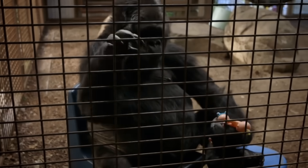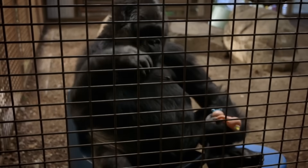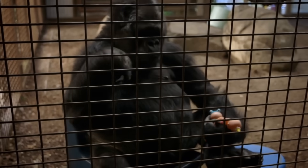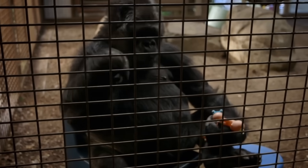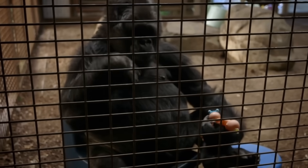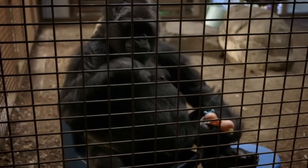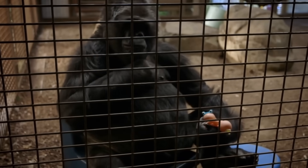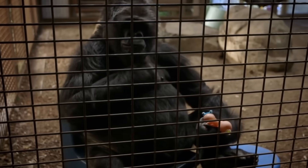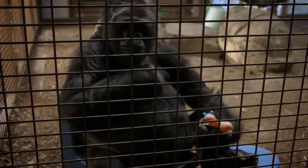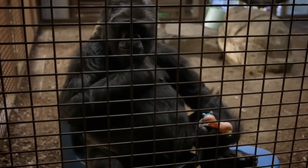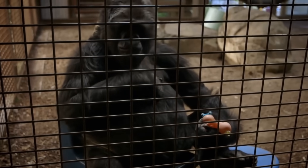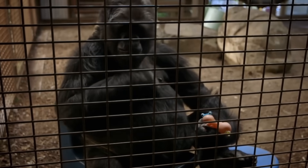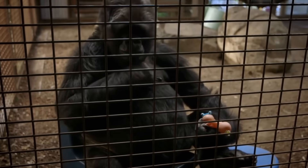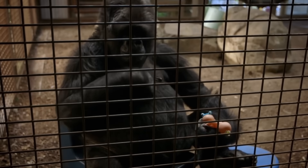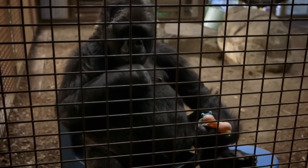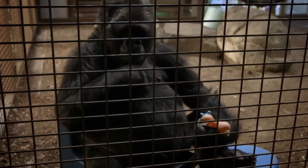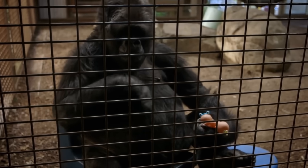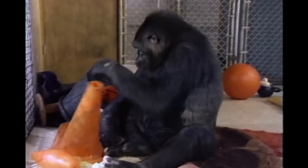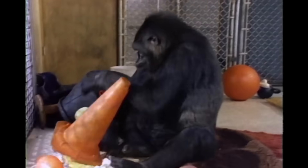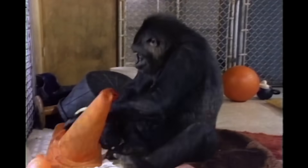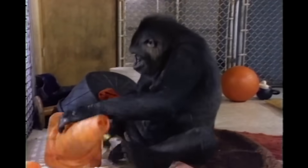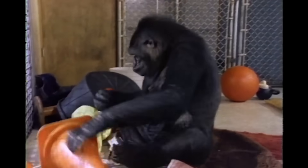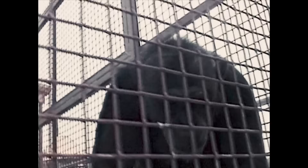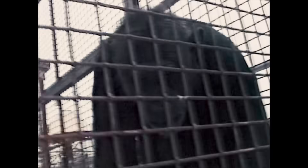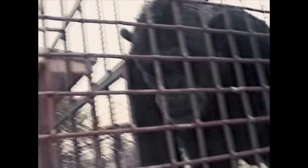like looking back on a tragedy. Koko, Nim,